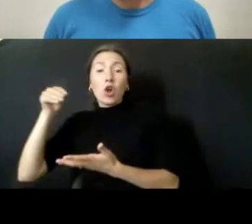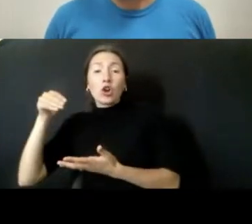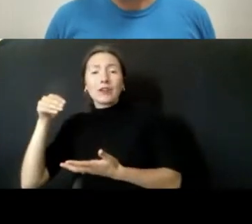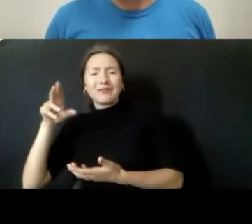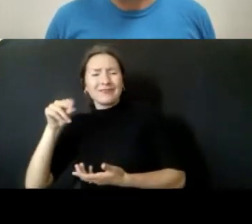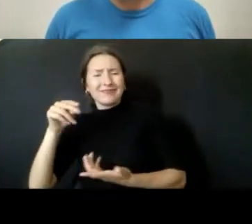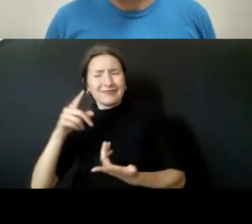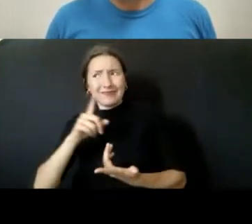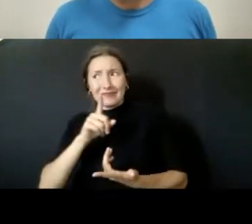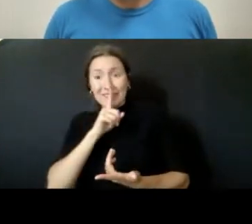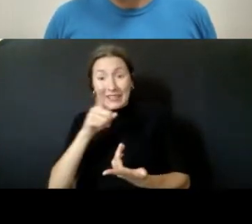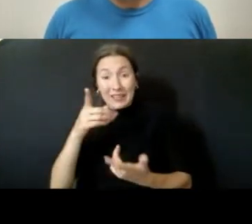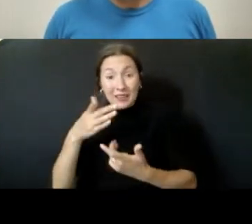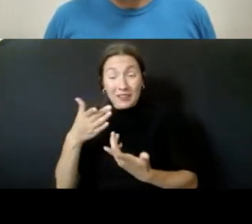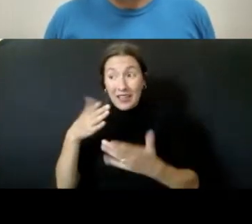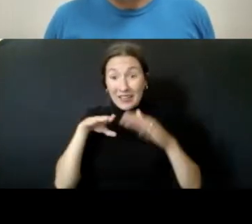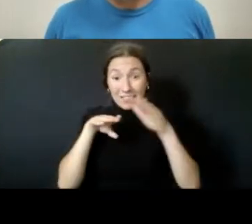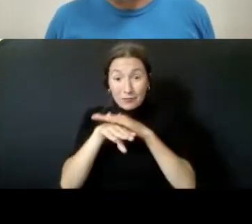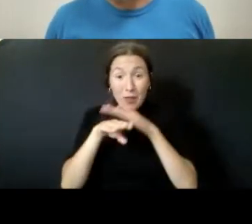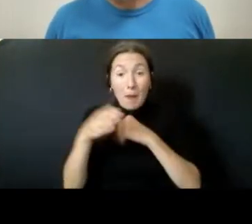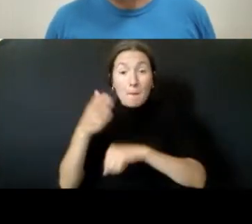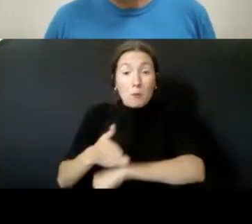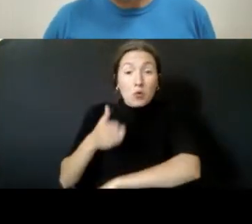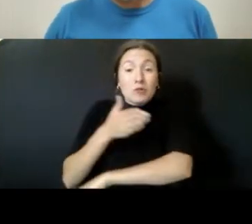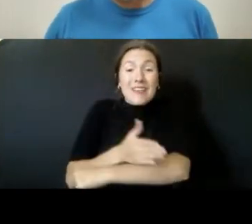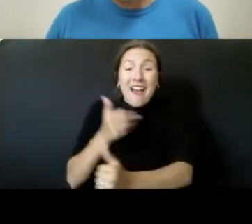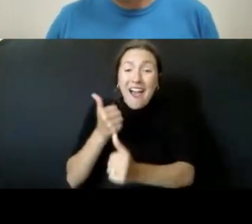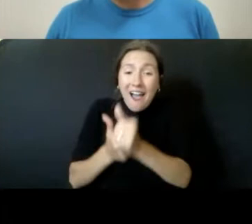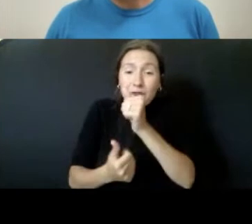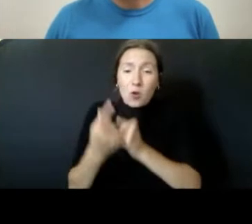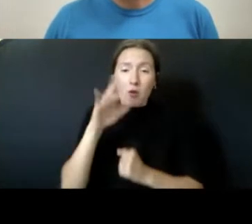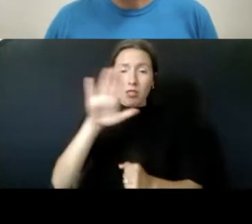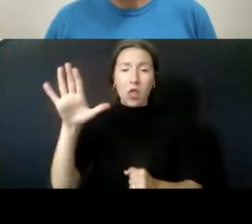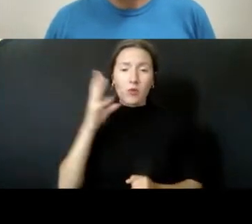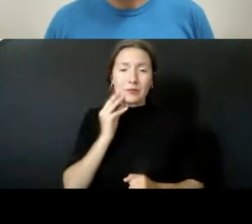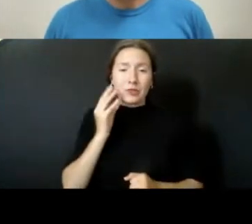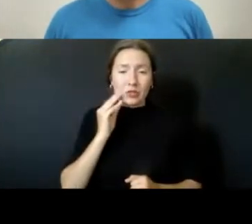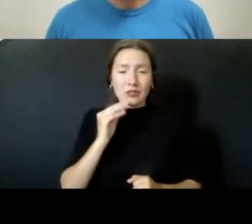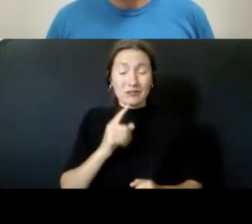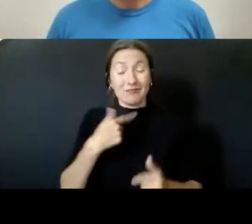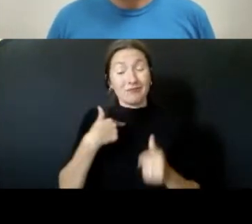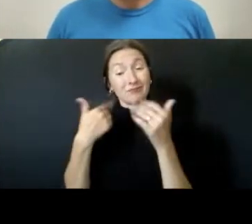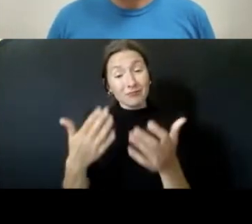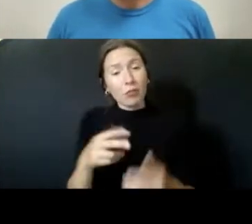the industry and see what other people are doing see um level access there's uh derek featherstone